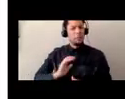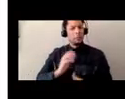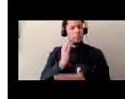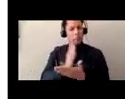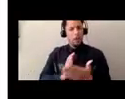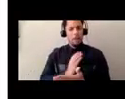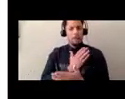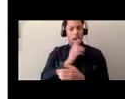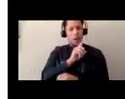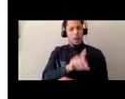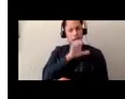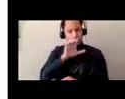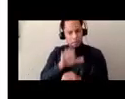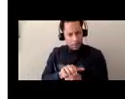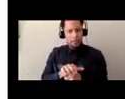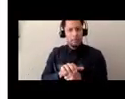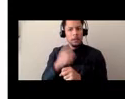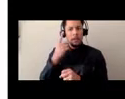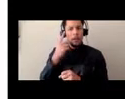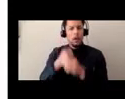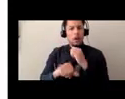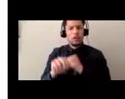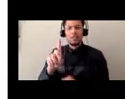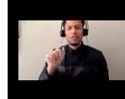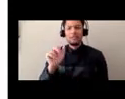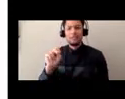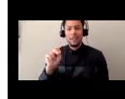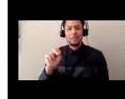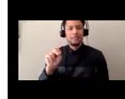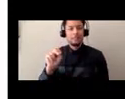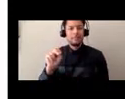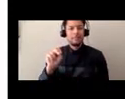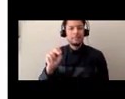It's certainly throughout the master plan for aging